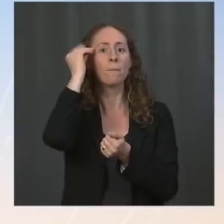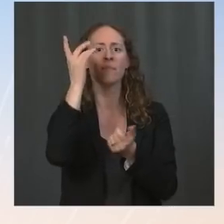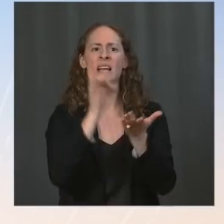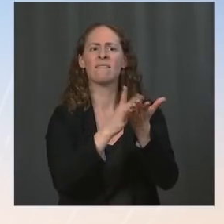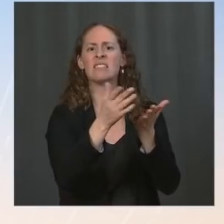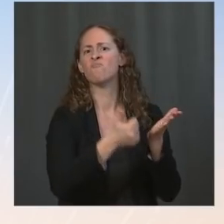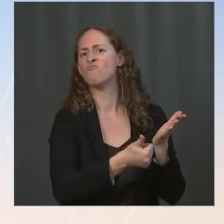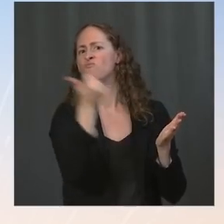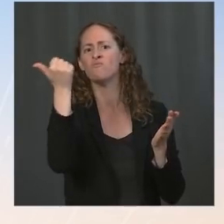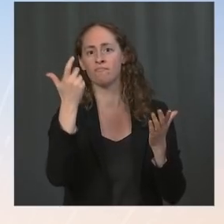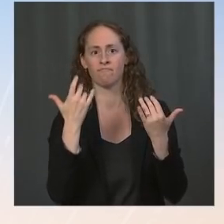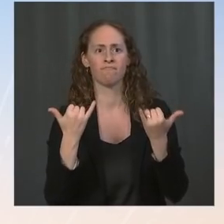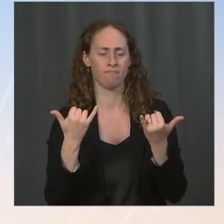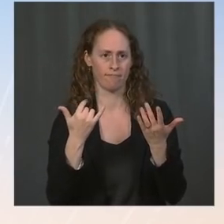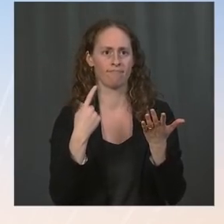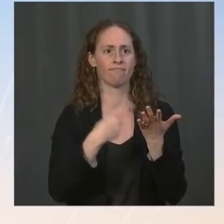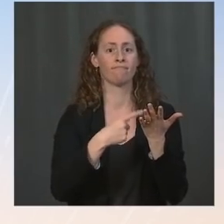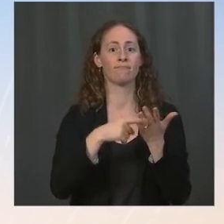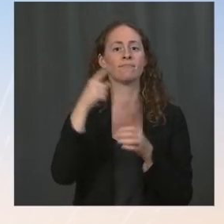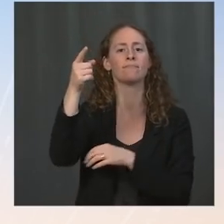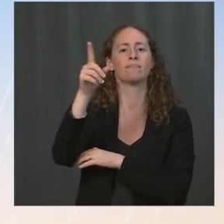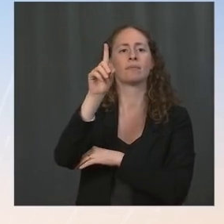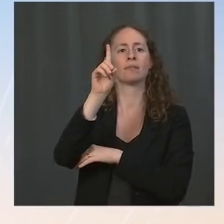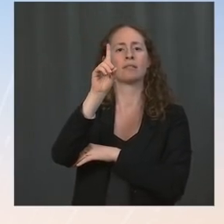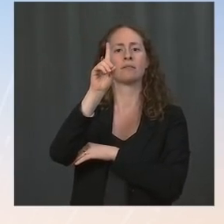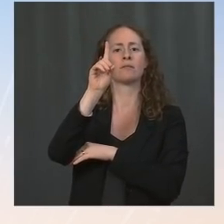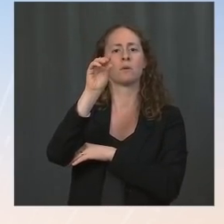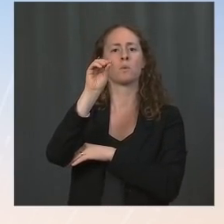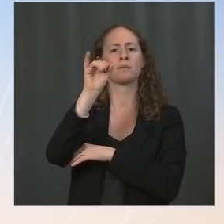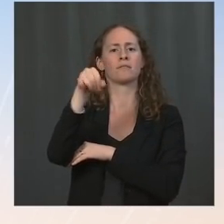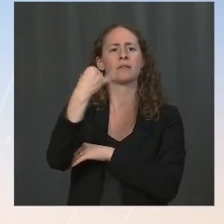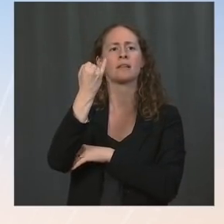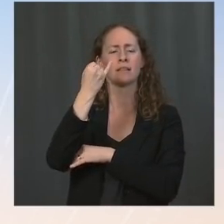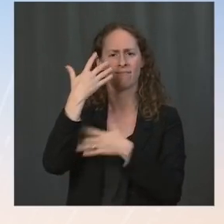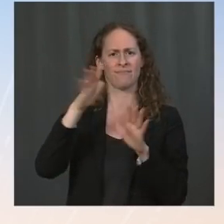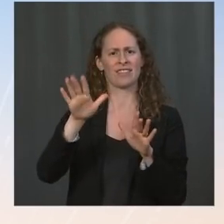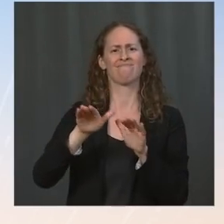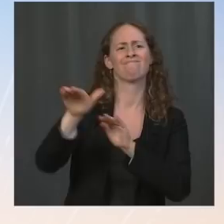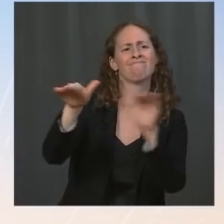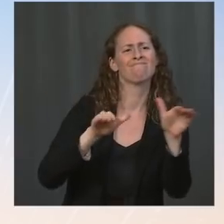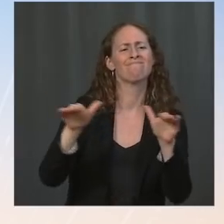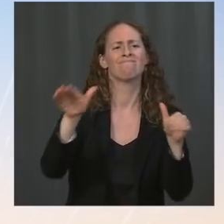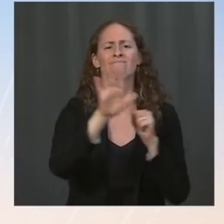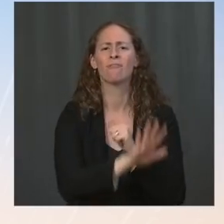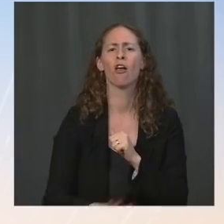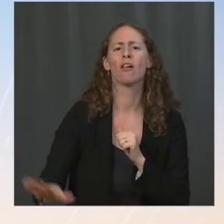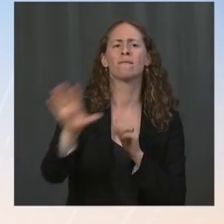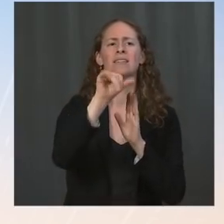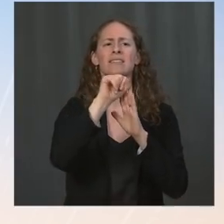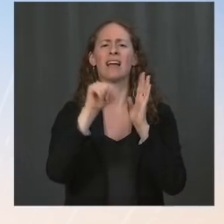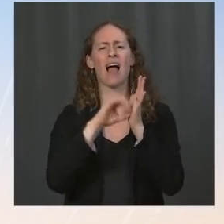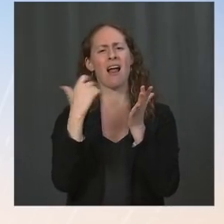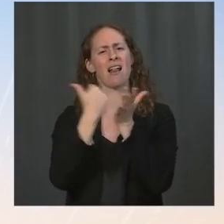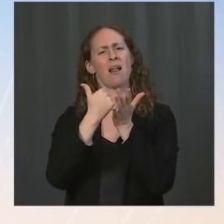to help prevent unnecessary evictions during this public health emergency. The Attorney General's call to action asks major law firms,